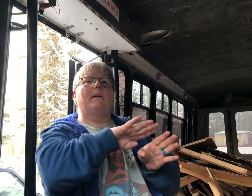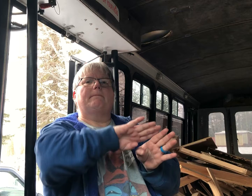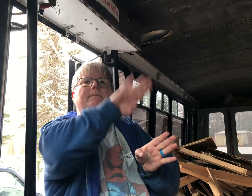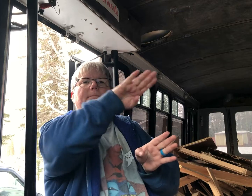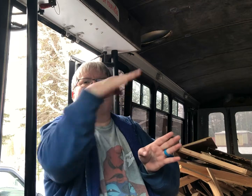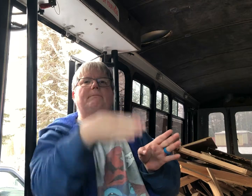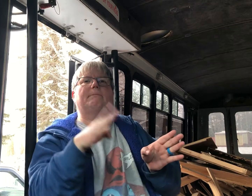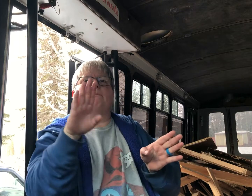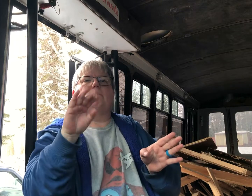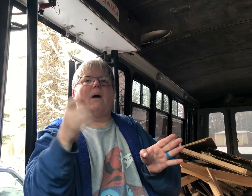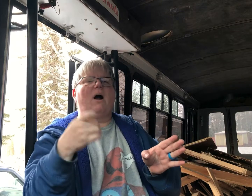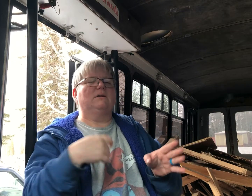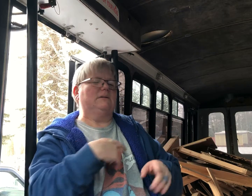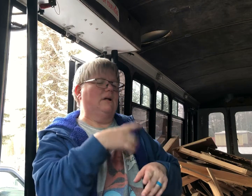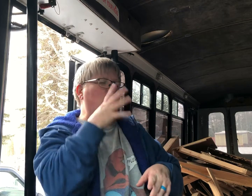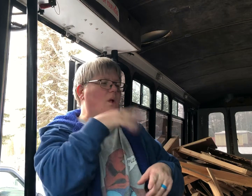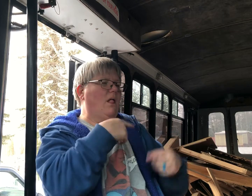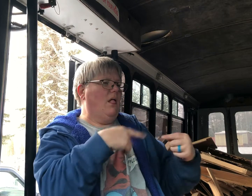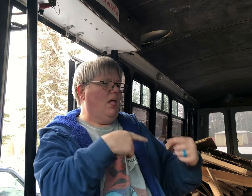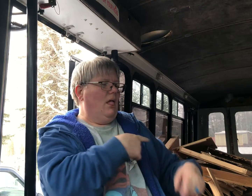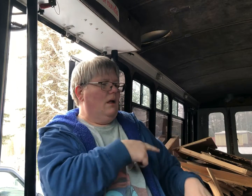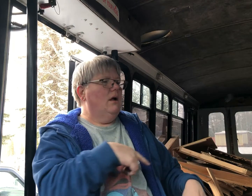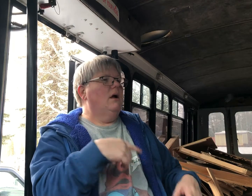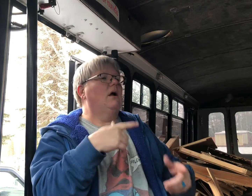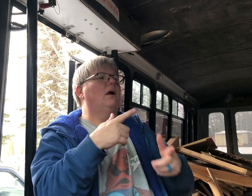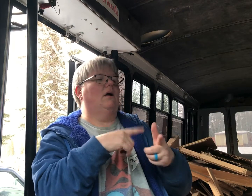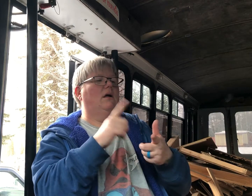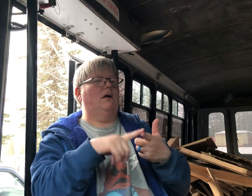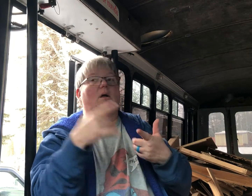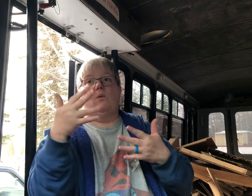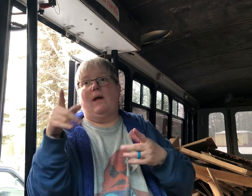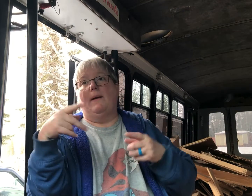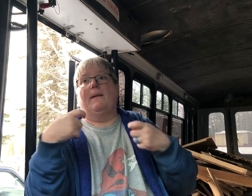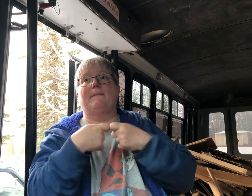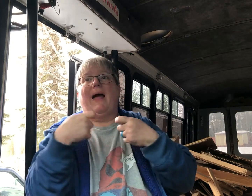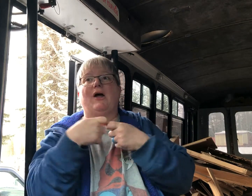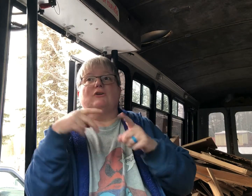and it has a box built around it. So I'm going to struggle with that, and I'm waiting on the